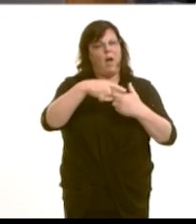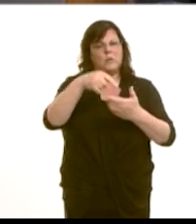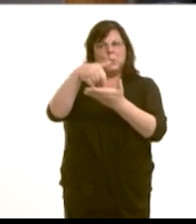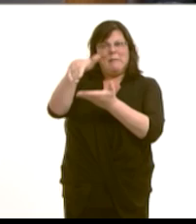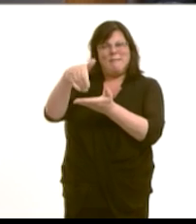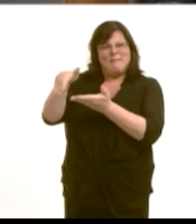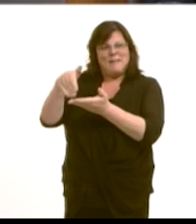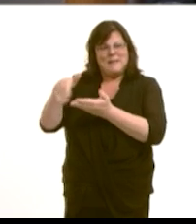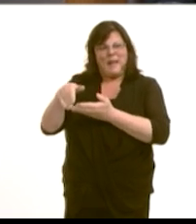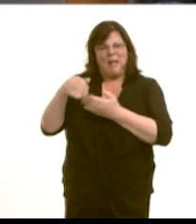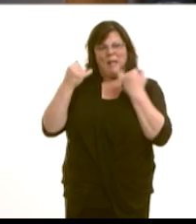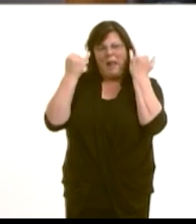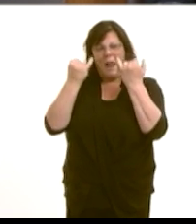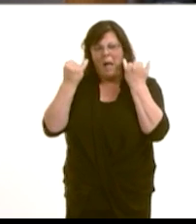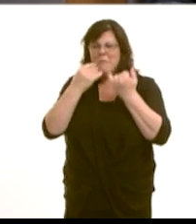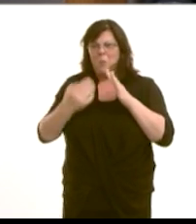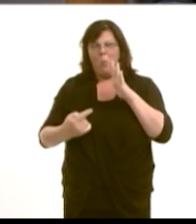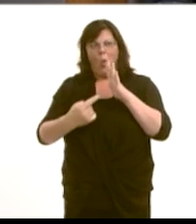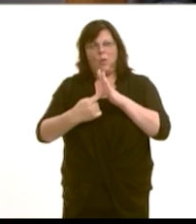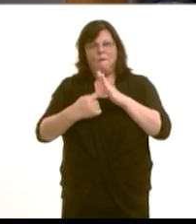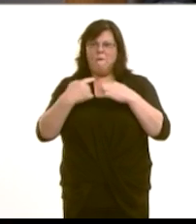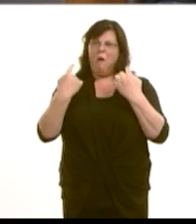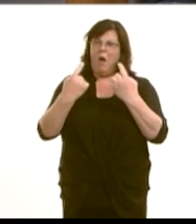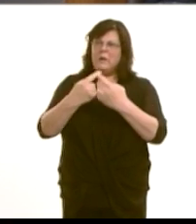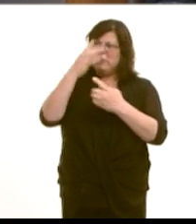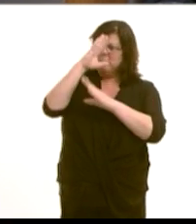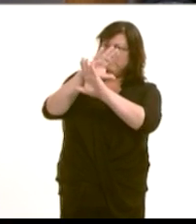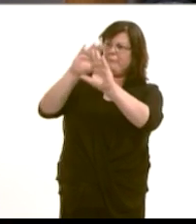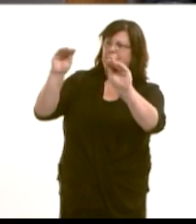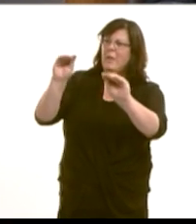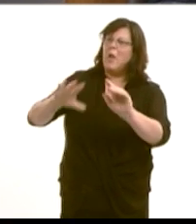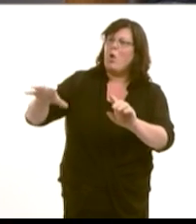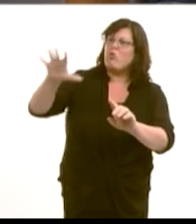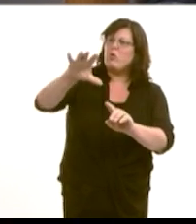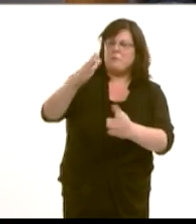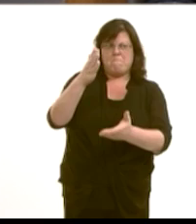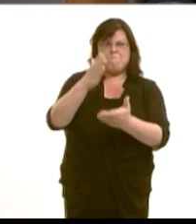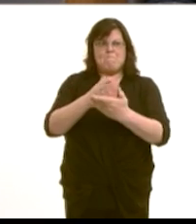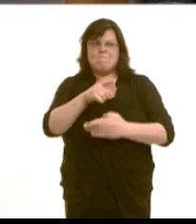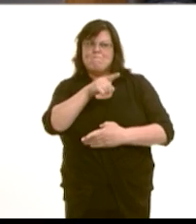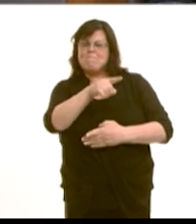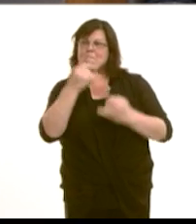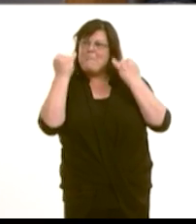can sell across the world is that we can give a guarantee to purchasers that the lamb is